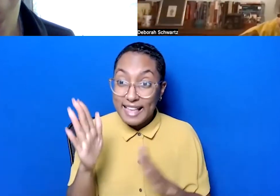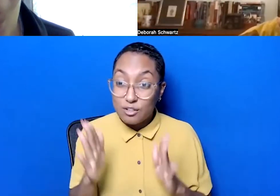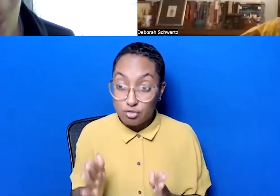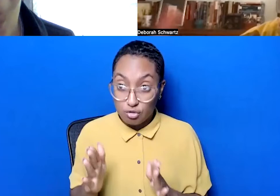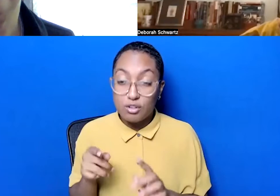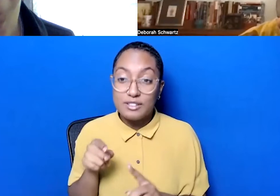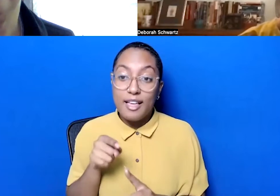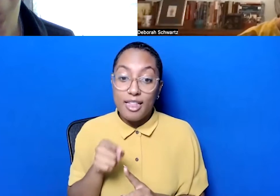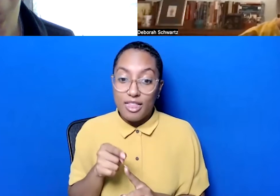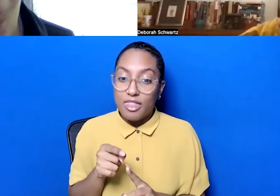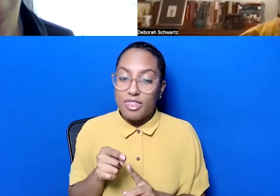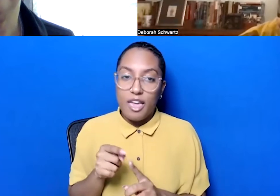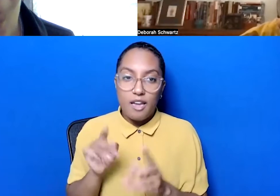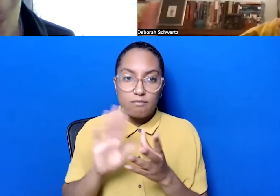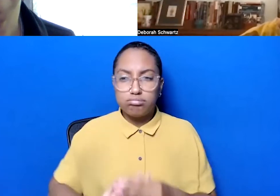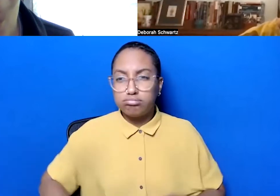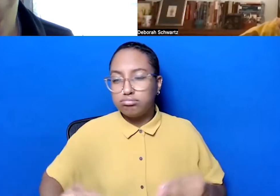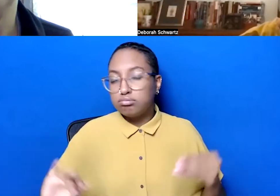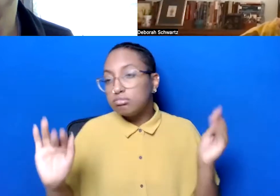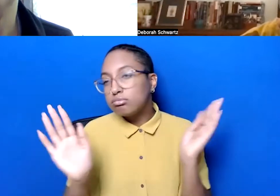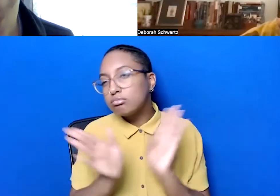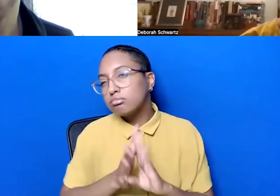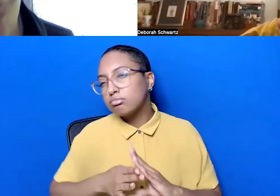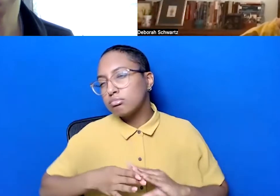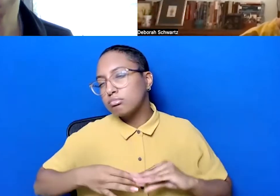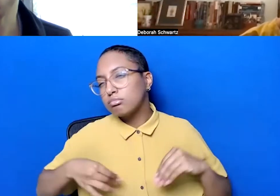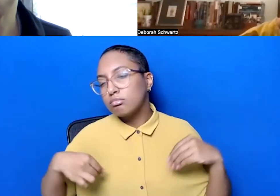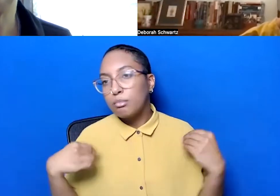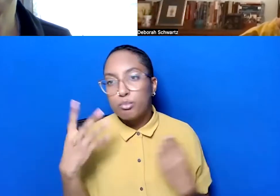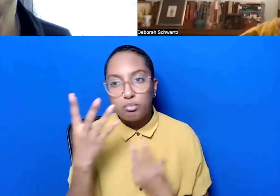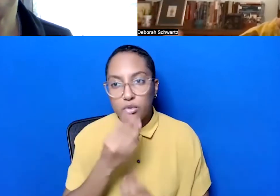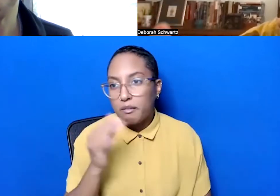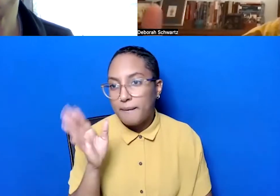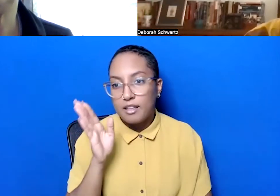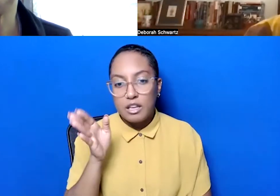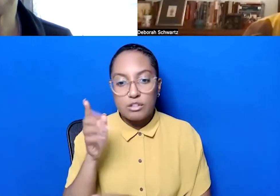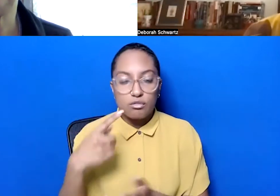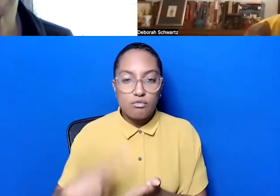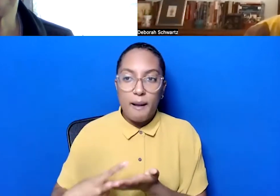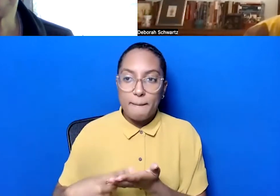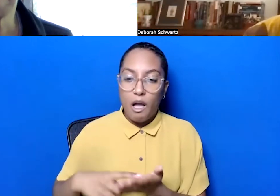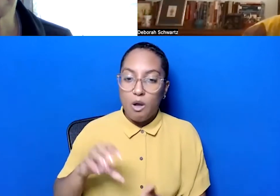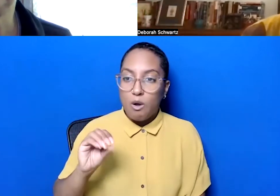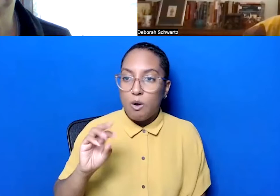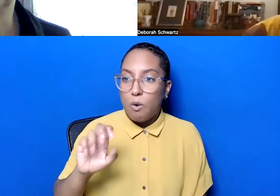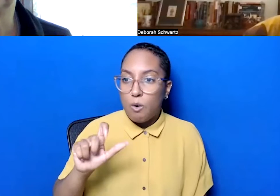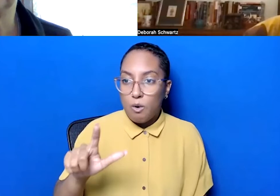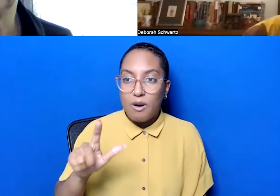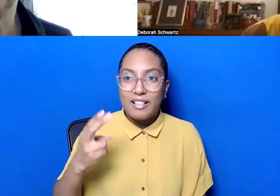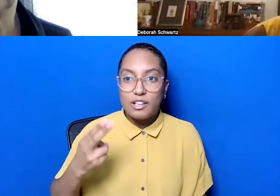talking very eloquently about how important that work is in connecting communities to the